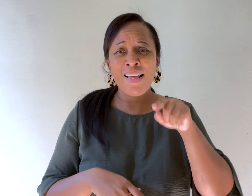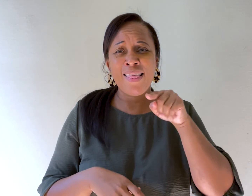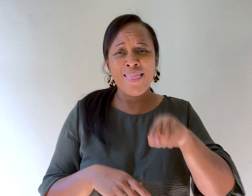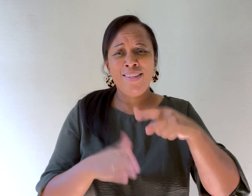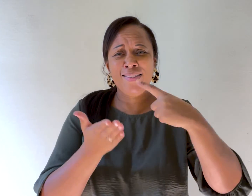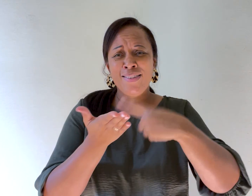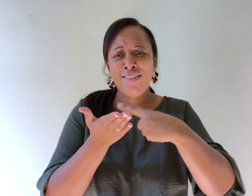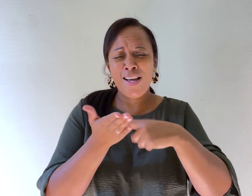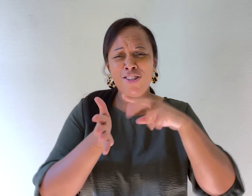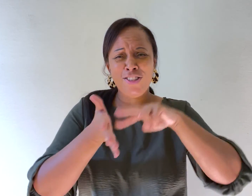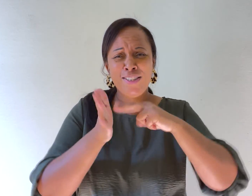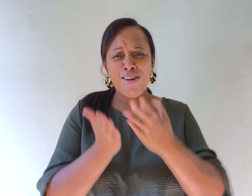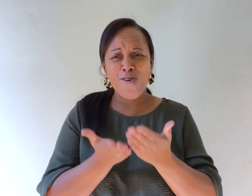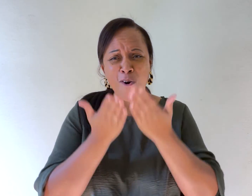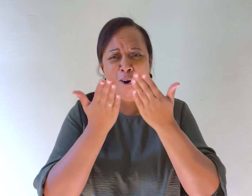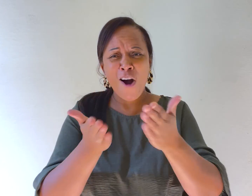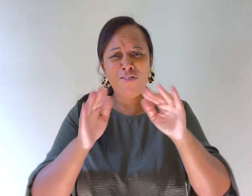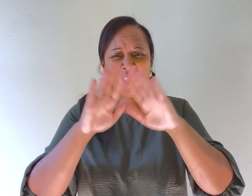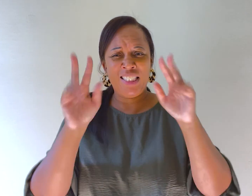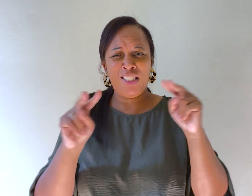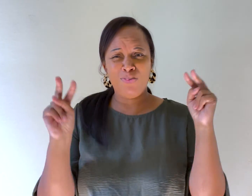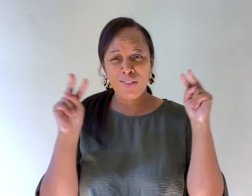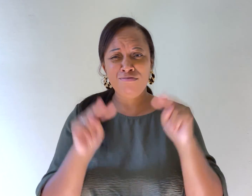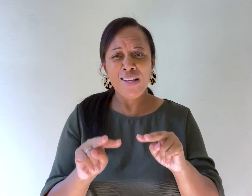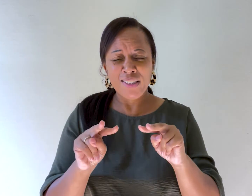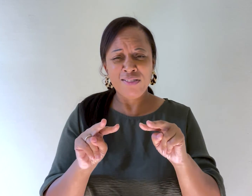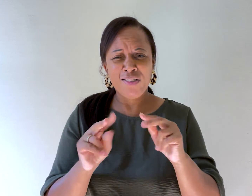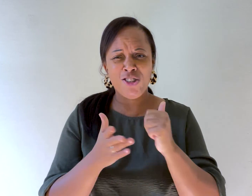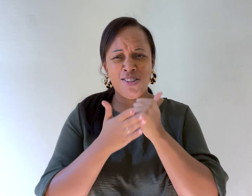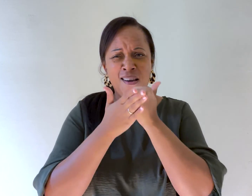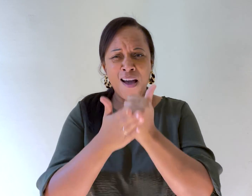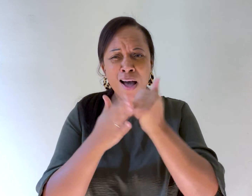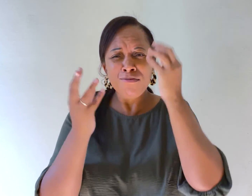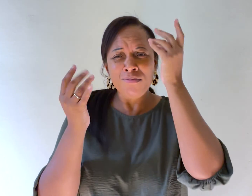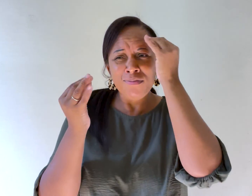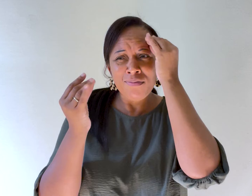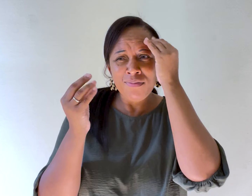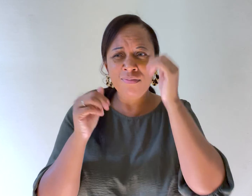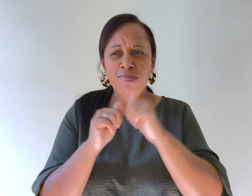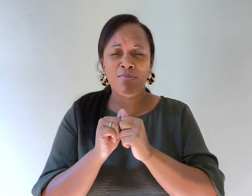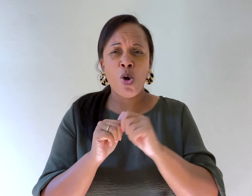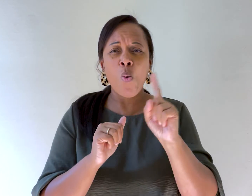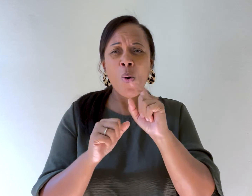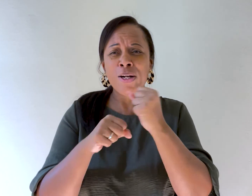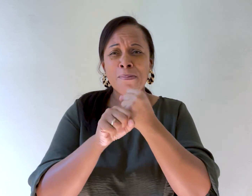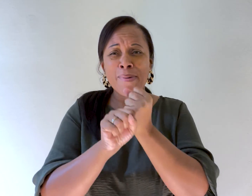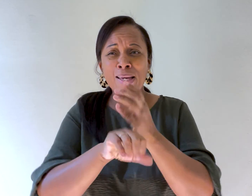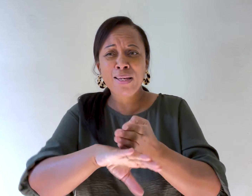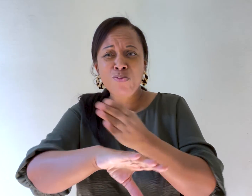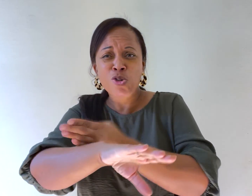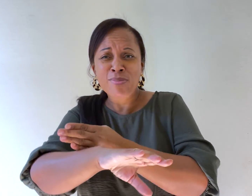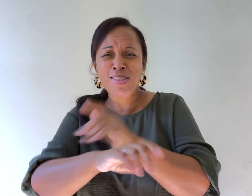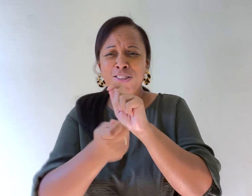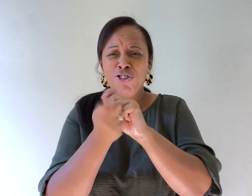This discussion is intended to offer a systems perspective to help you think about where to make improvements and changes